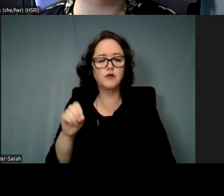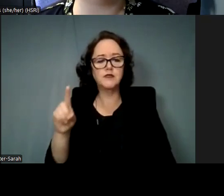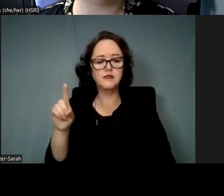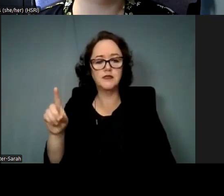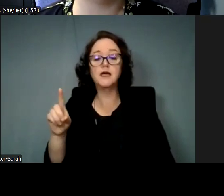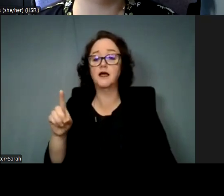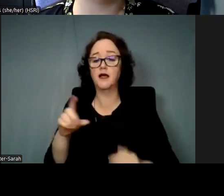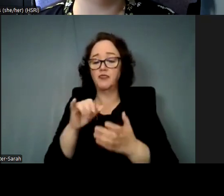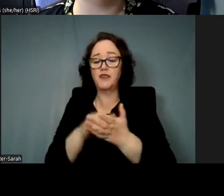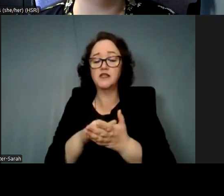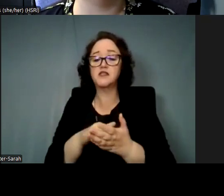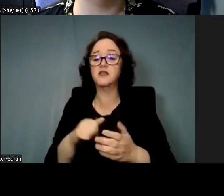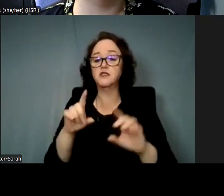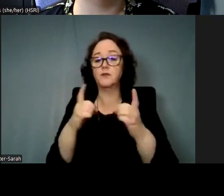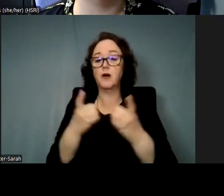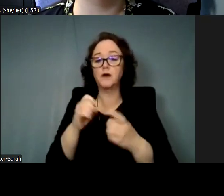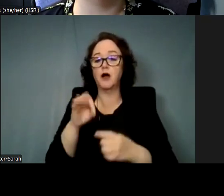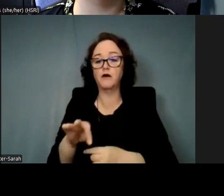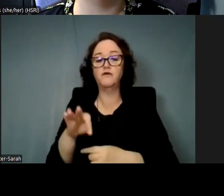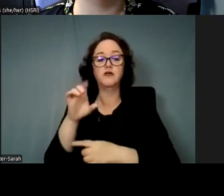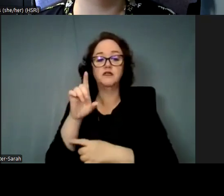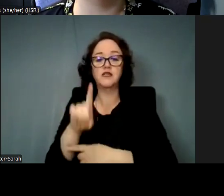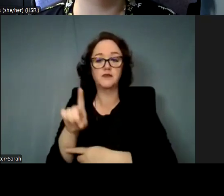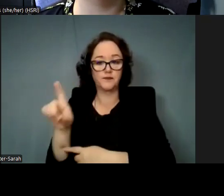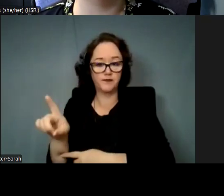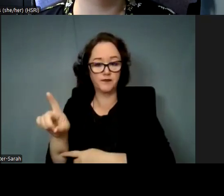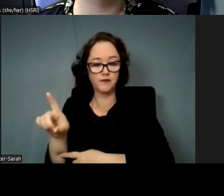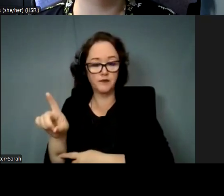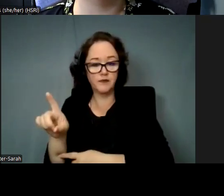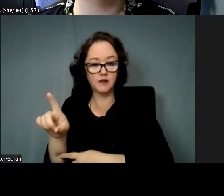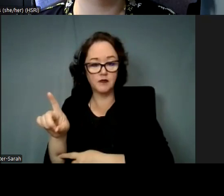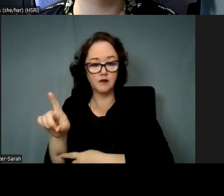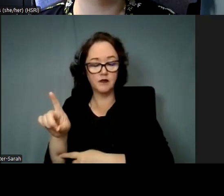Disability, also has rules or requirements about housing